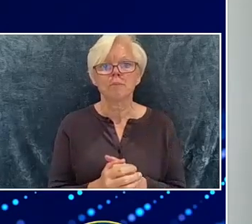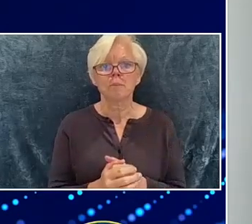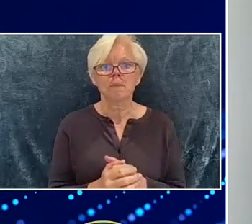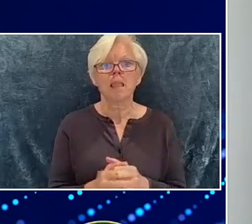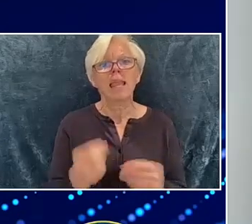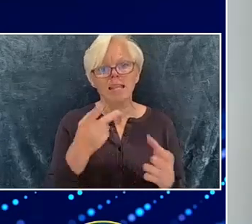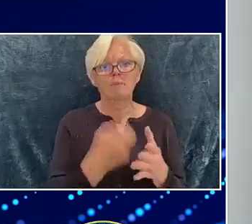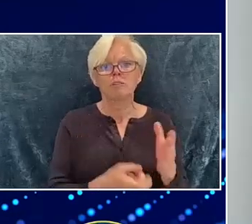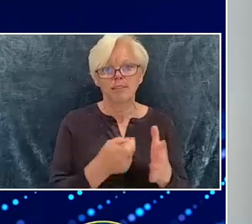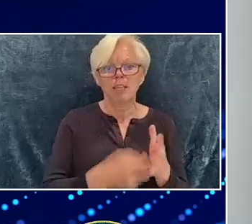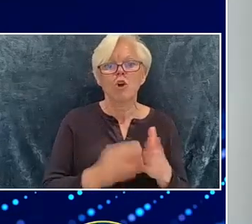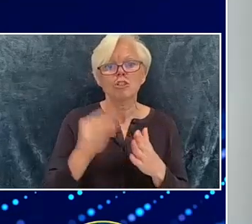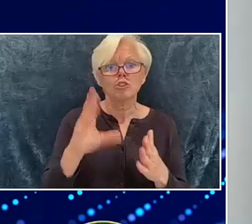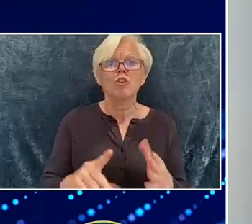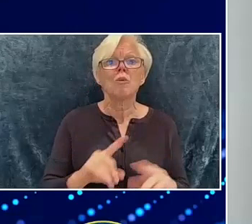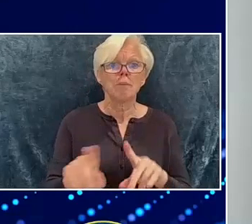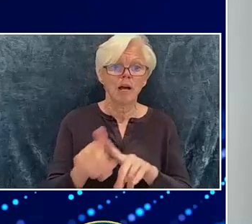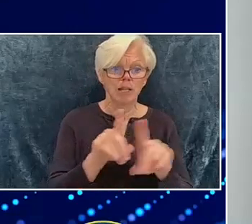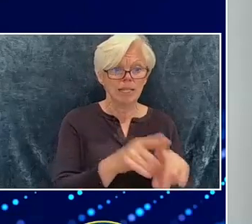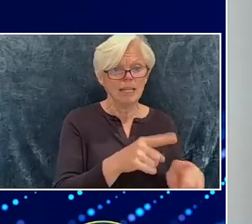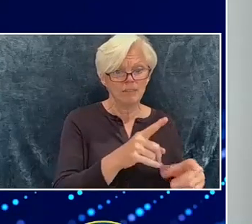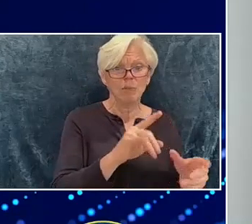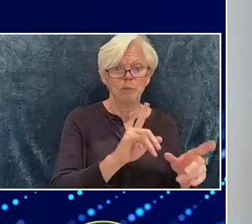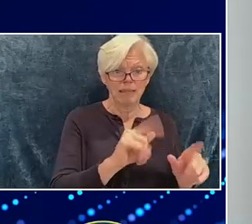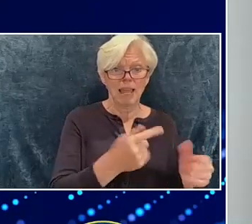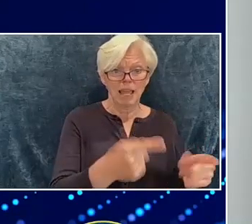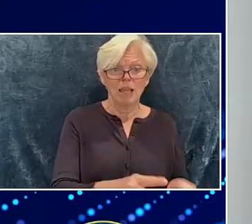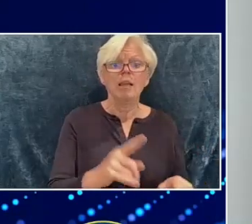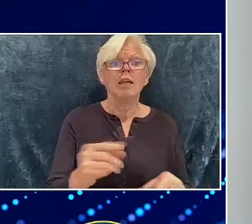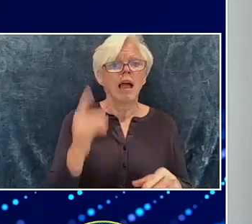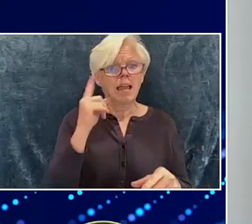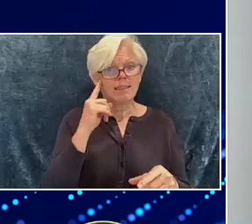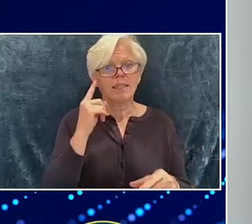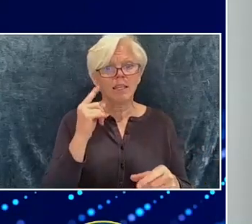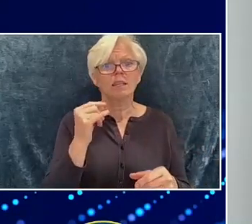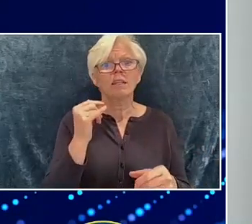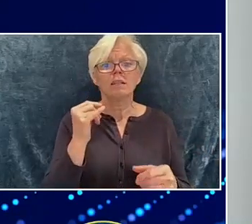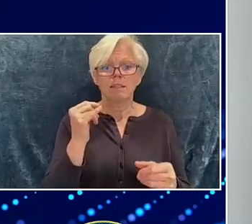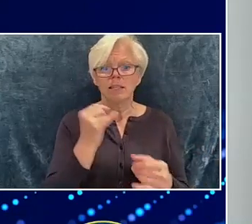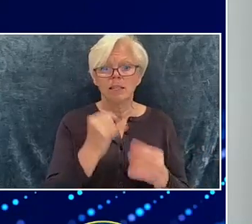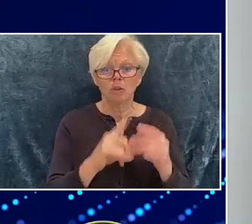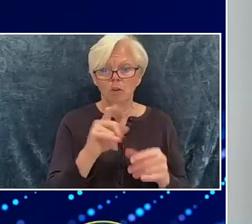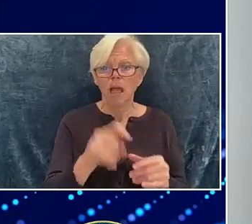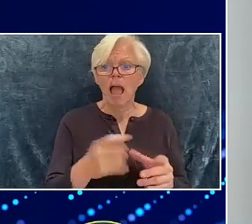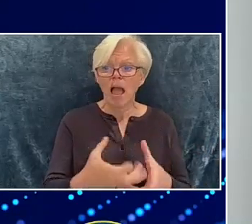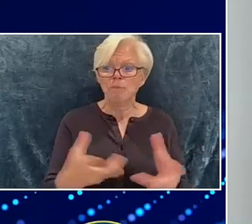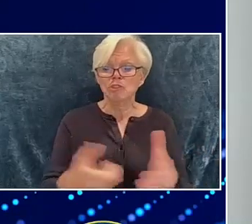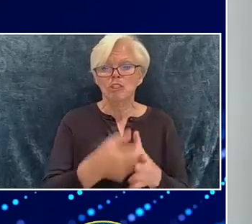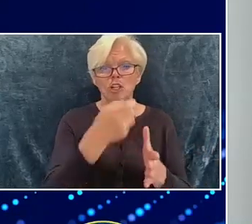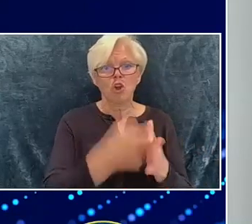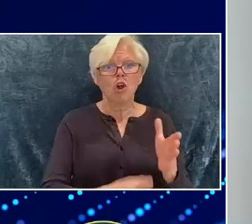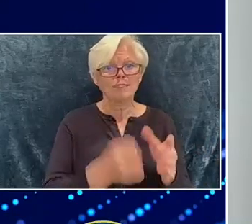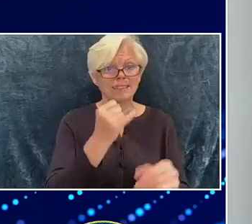But even then, the ultimate question, I think, is how much did it cost the institution to get the materials?